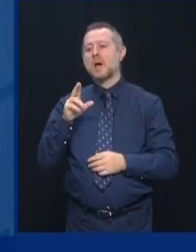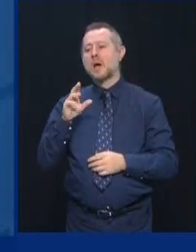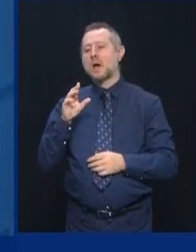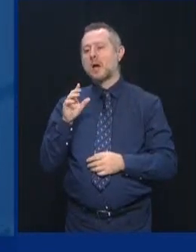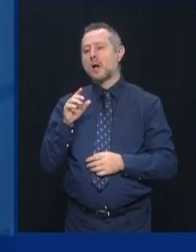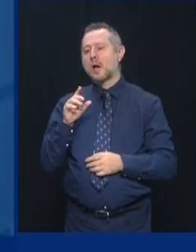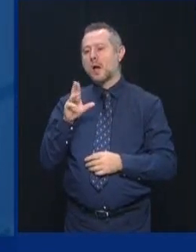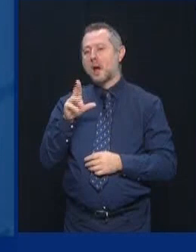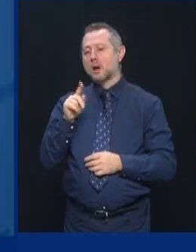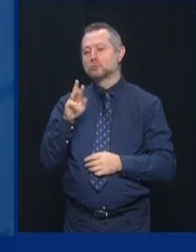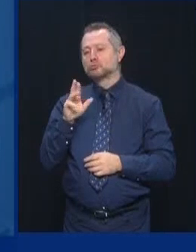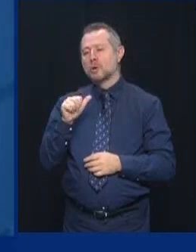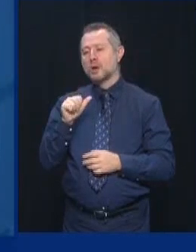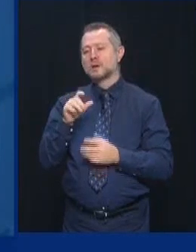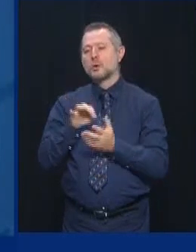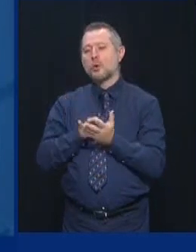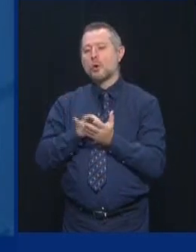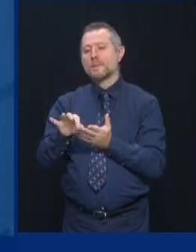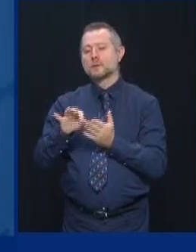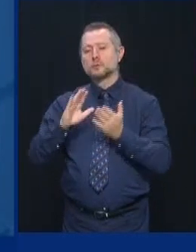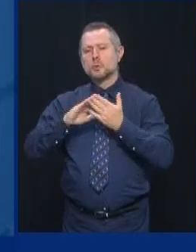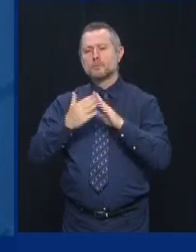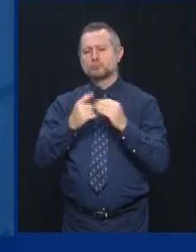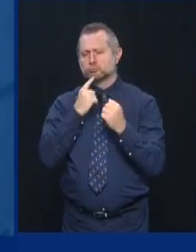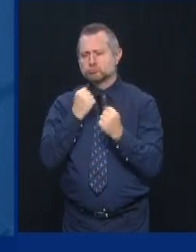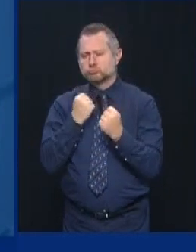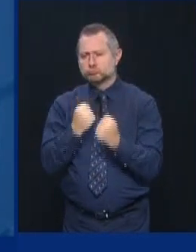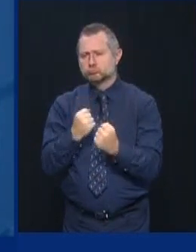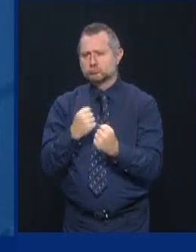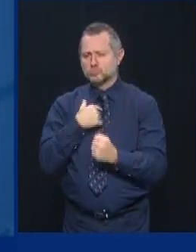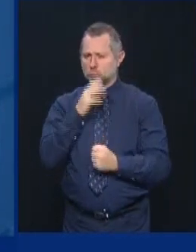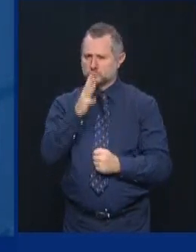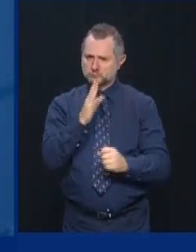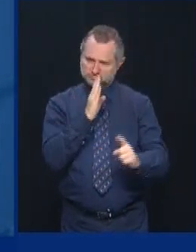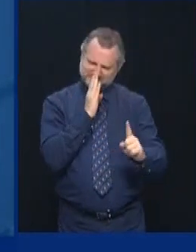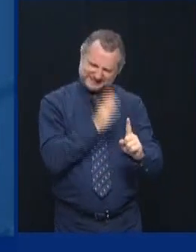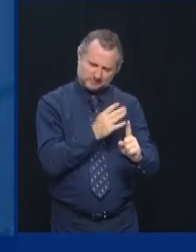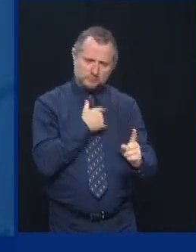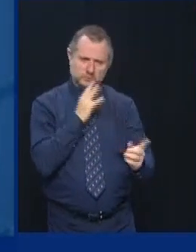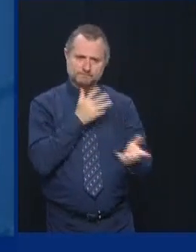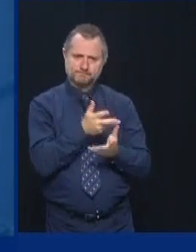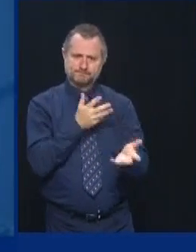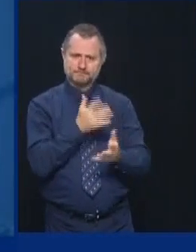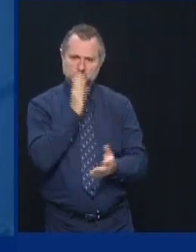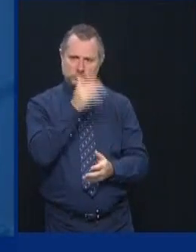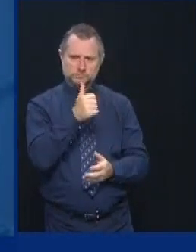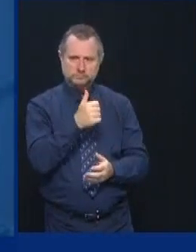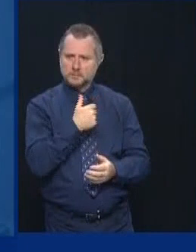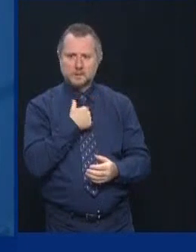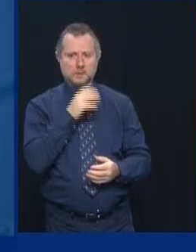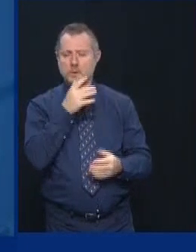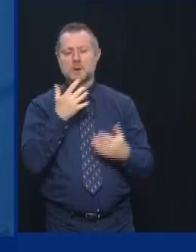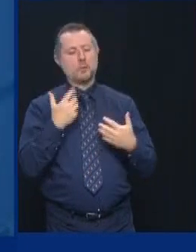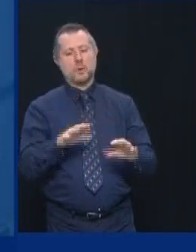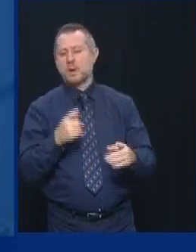THAT'S CONDITION ONE. I'M GOING TO MEET WHERE MEMBERS OF THE ULTRA-ORTHODOX COMMUNITY TOMORROW.